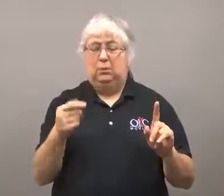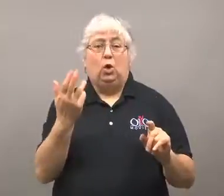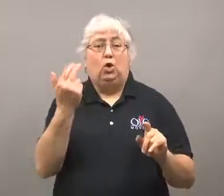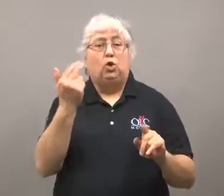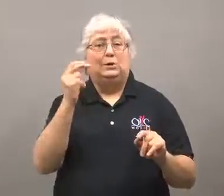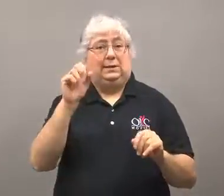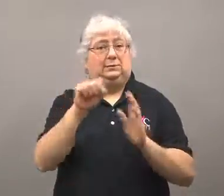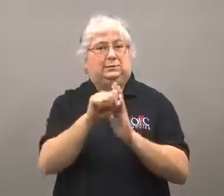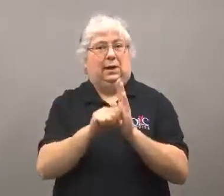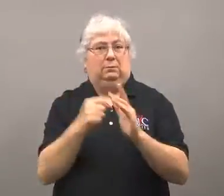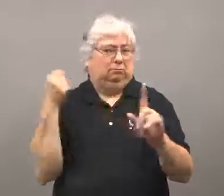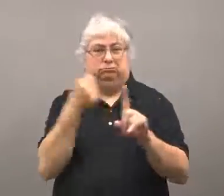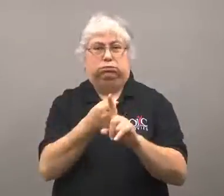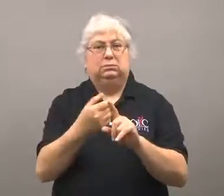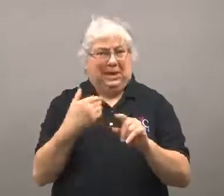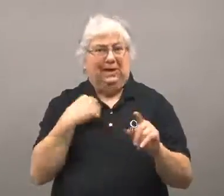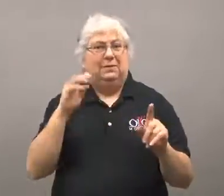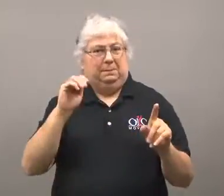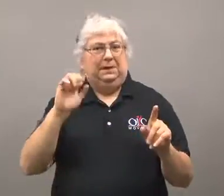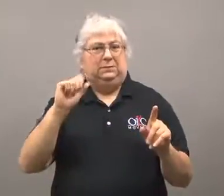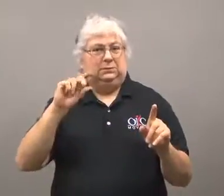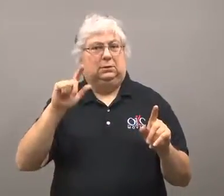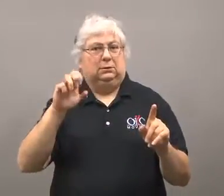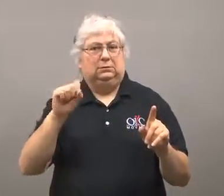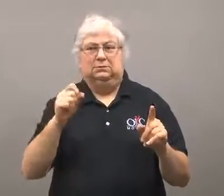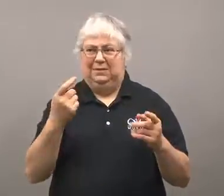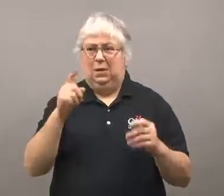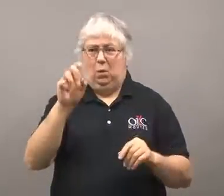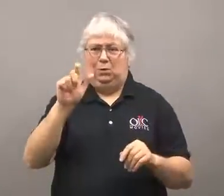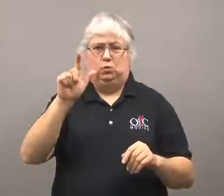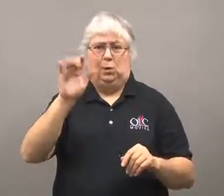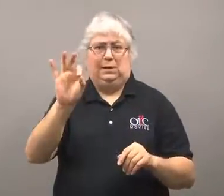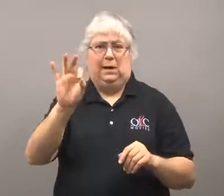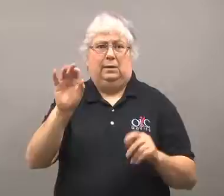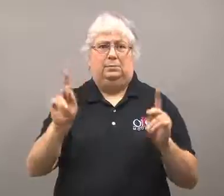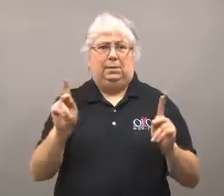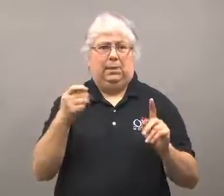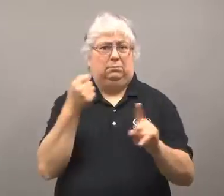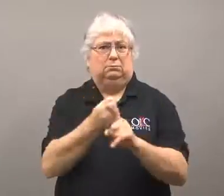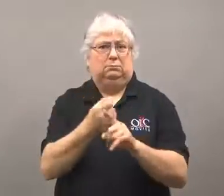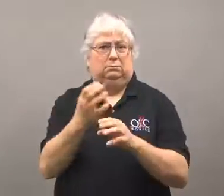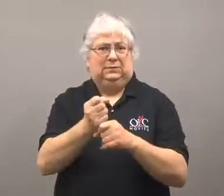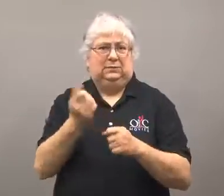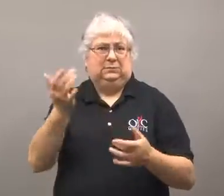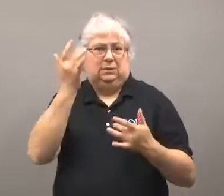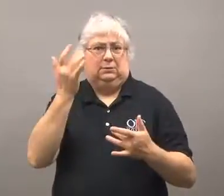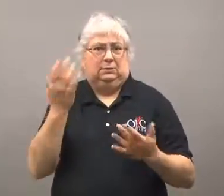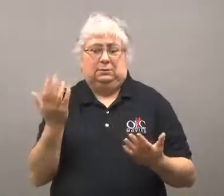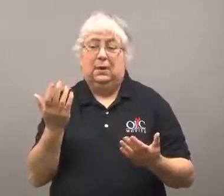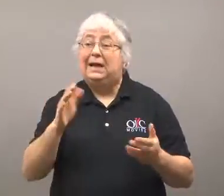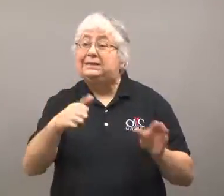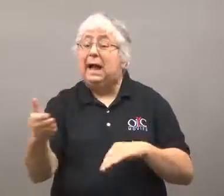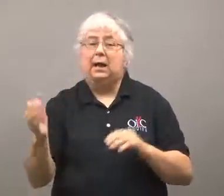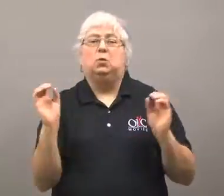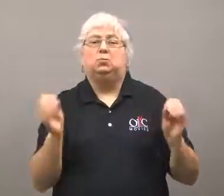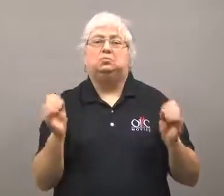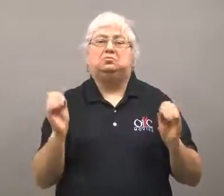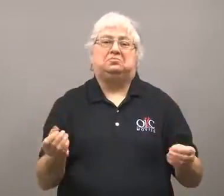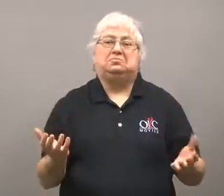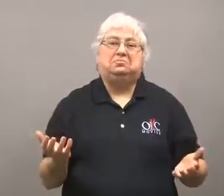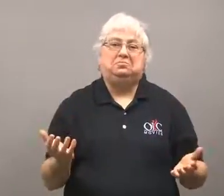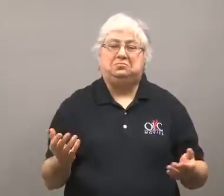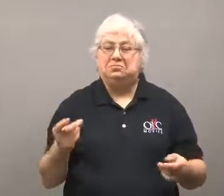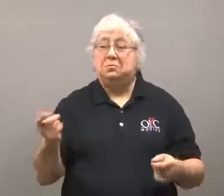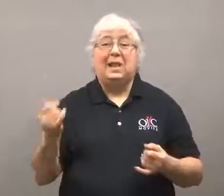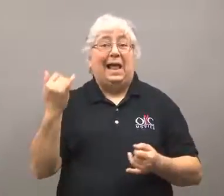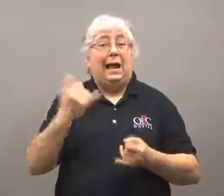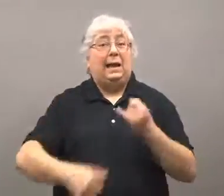13 states had an increase and there were 129 cases in four months.